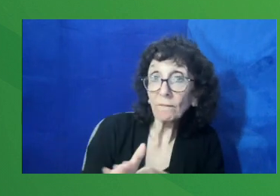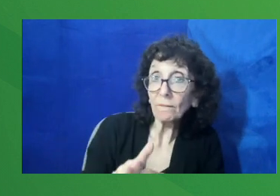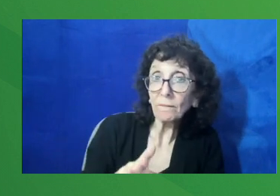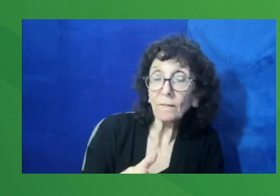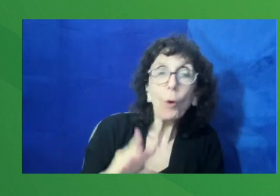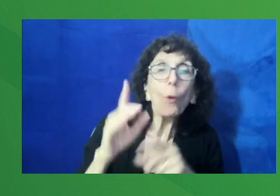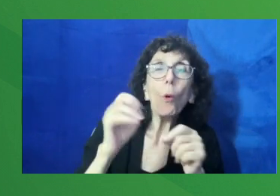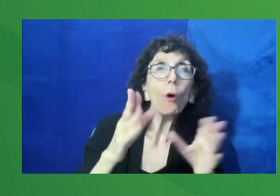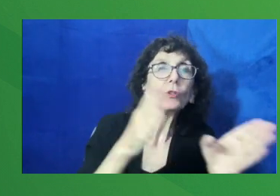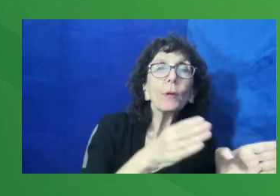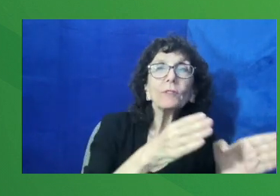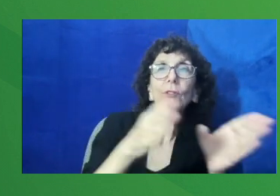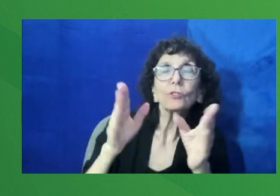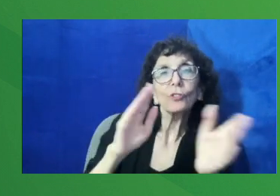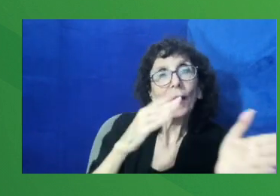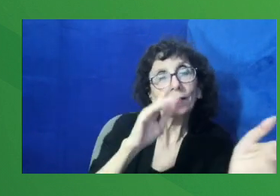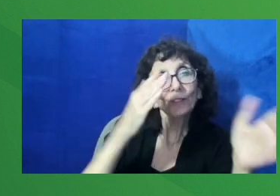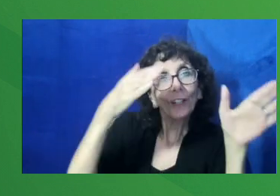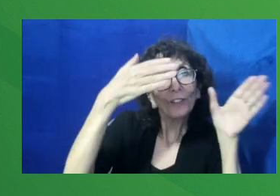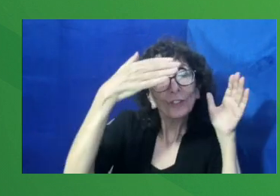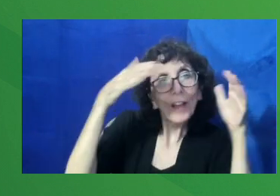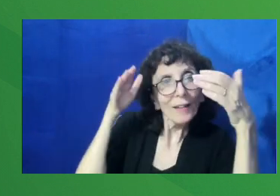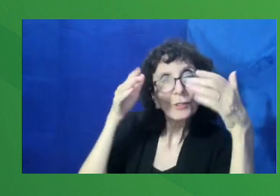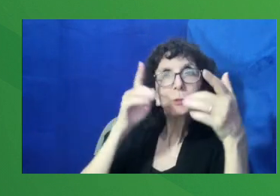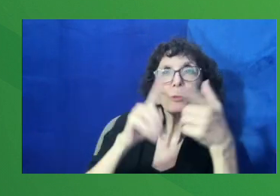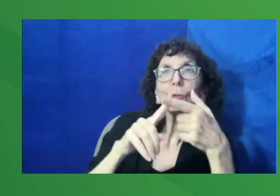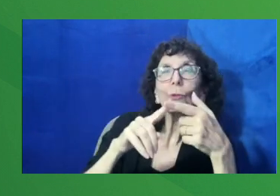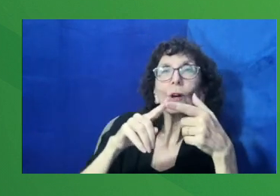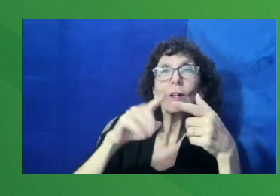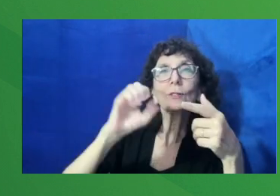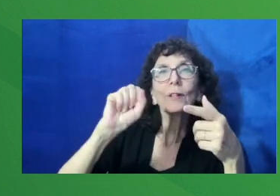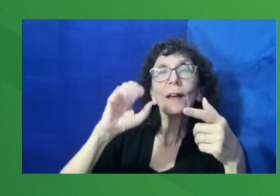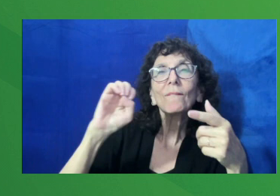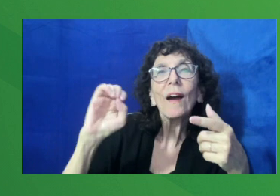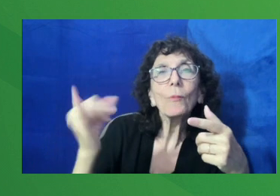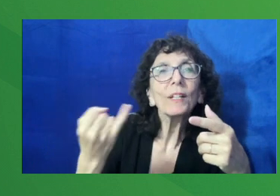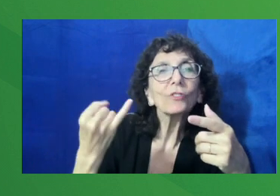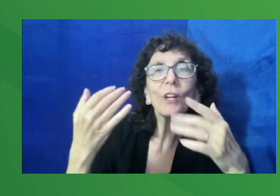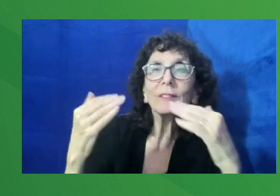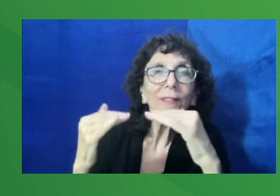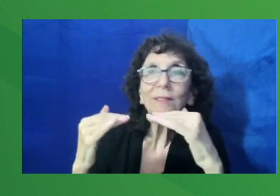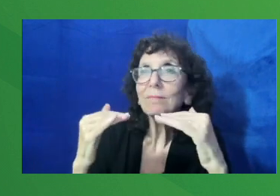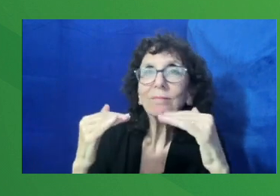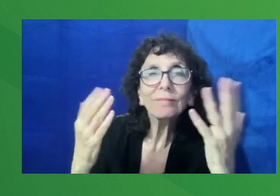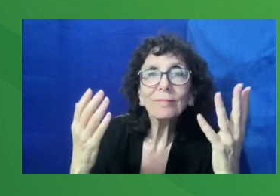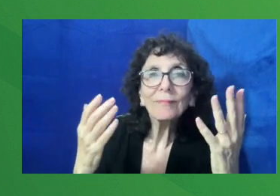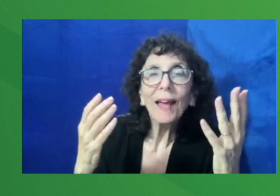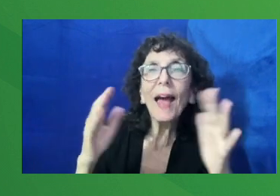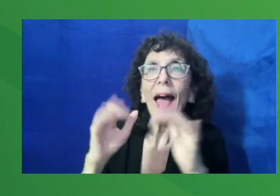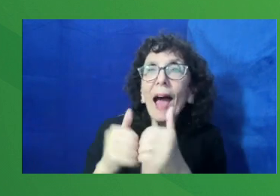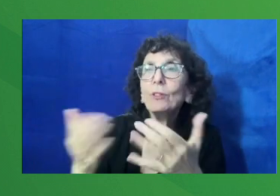justice-oriented engagement? How do we better help people participate in collective action